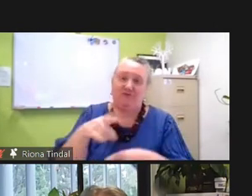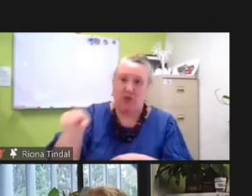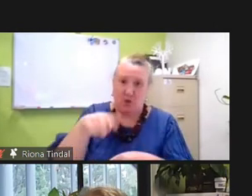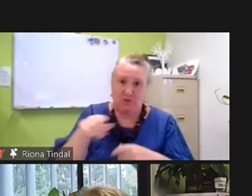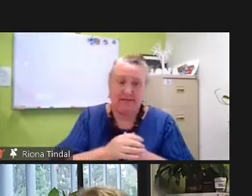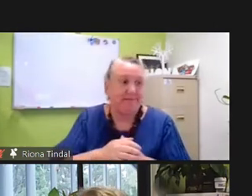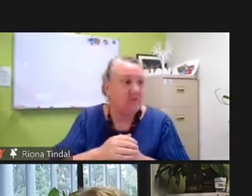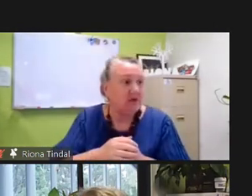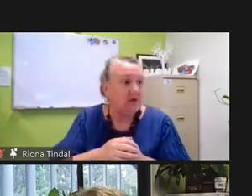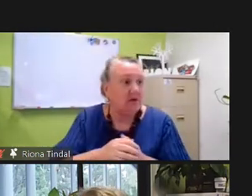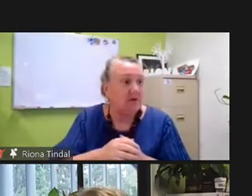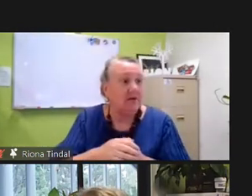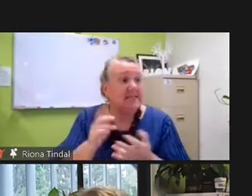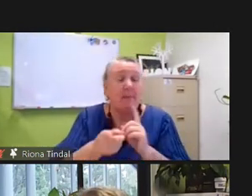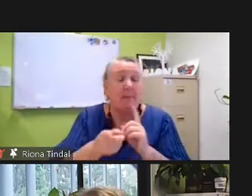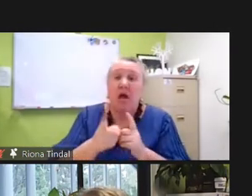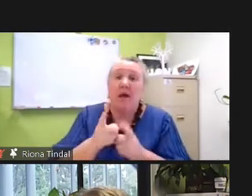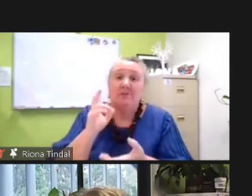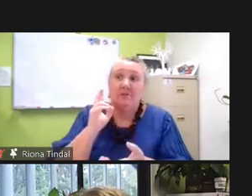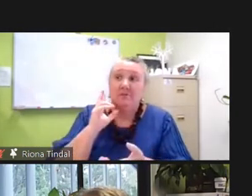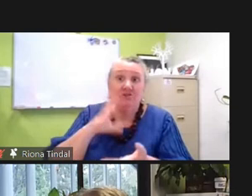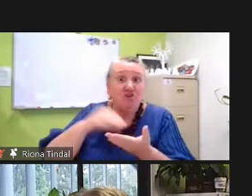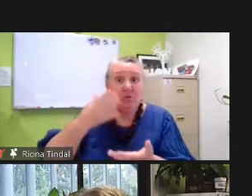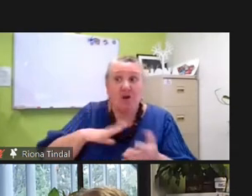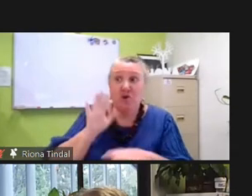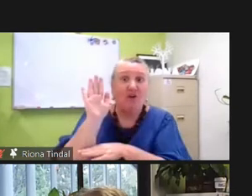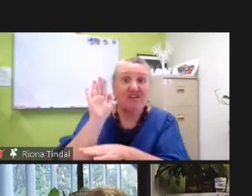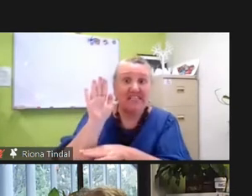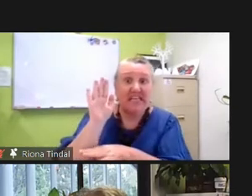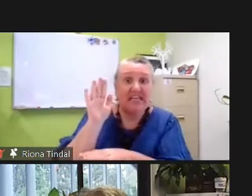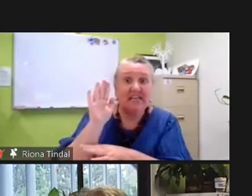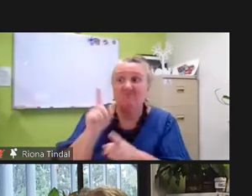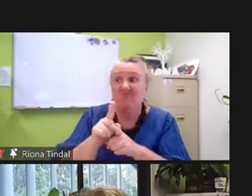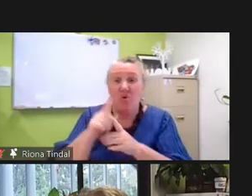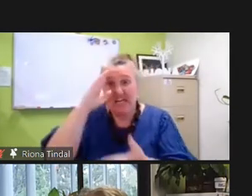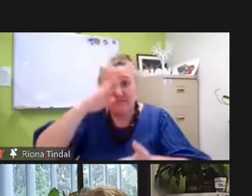and supporting deaf people by removing barriers is an excellent way of doing that. Students may want